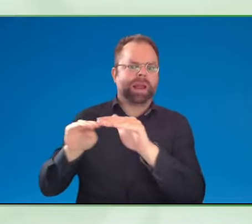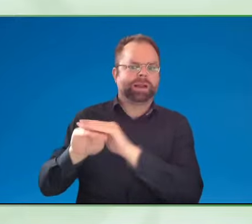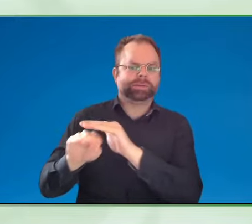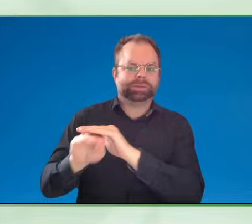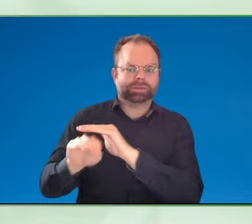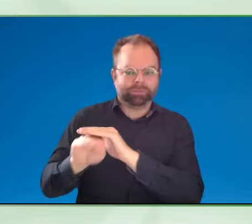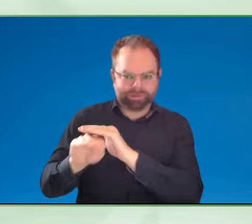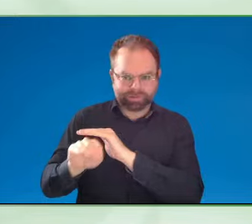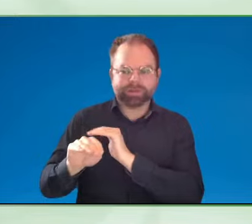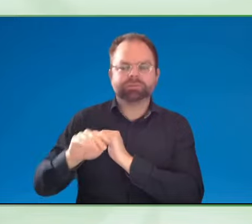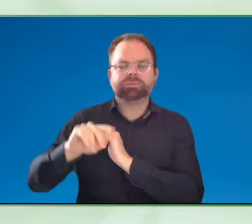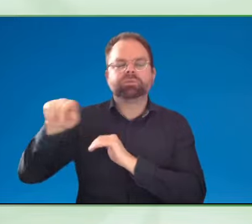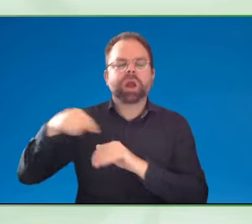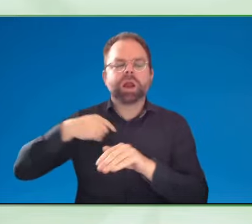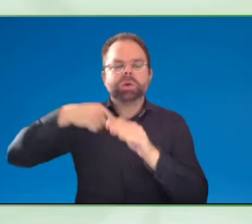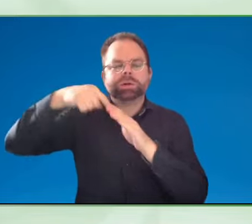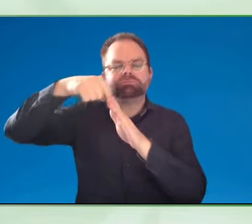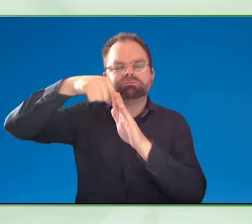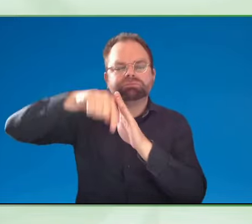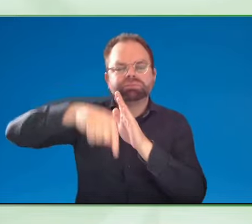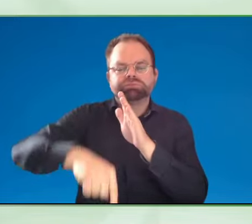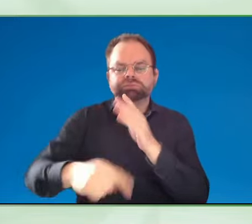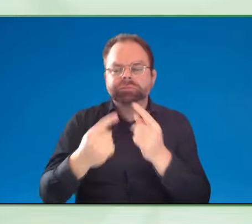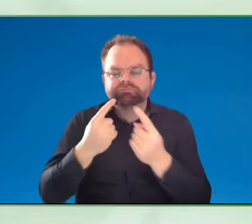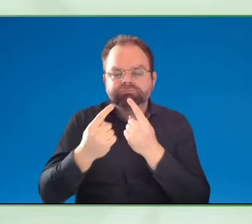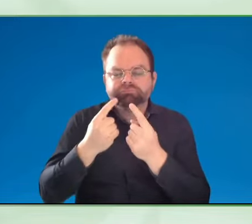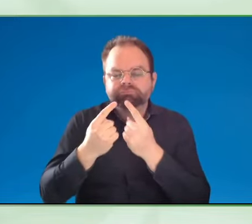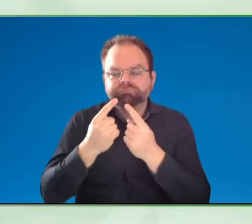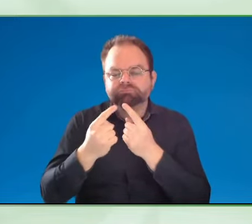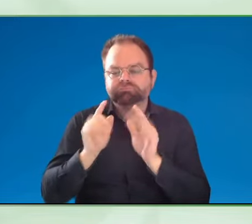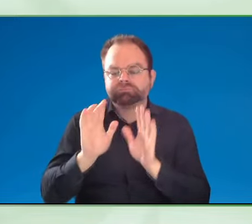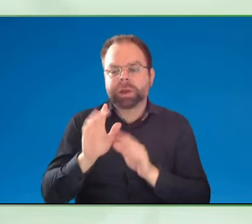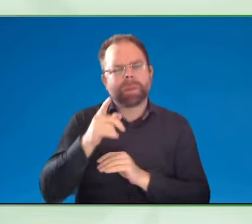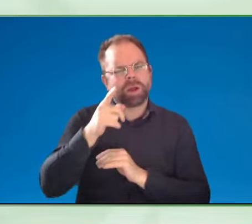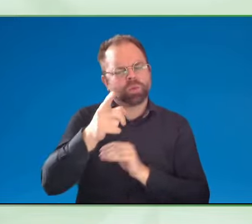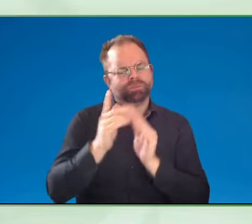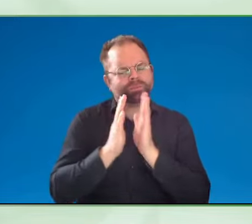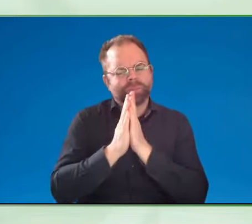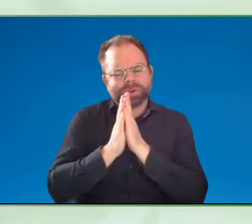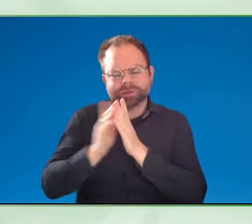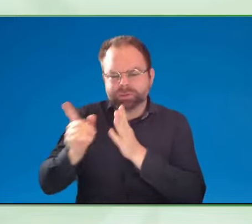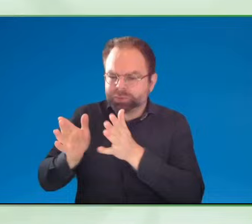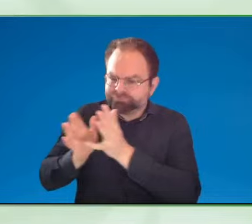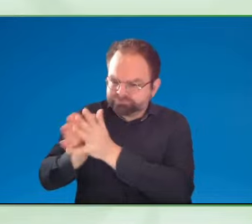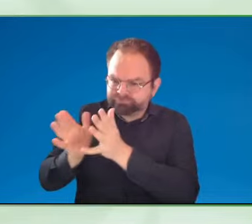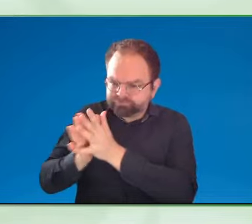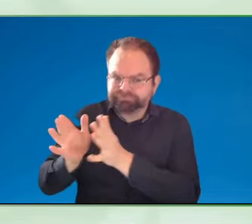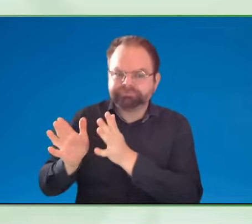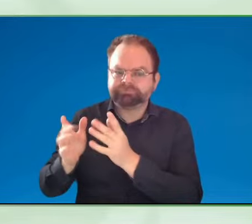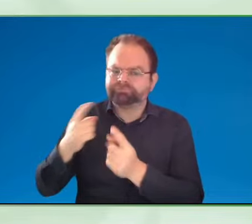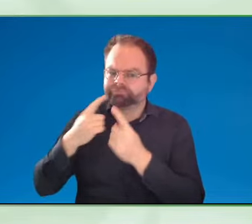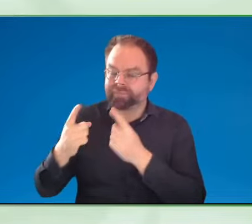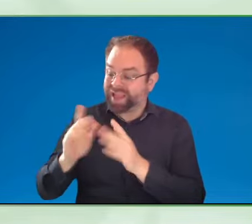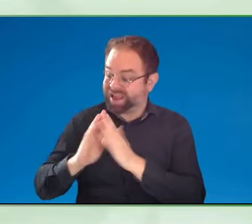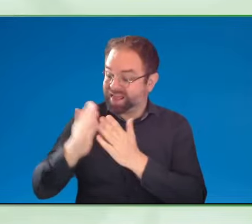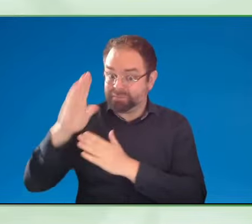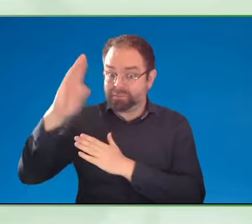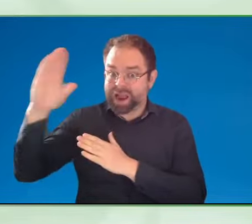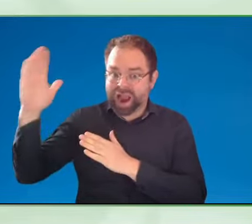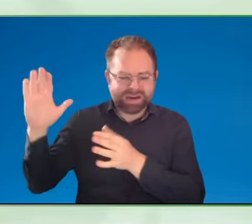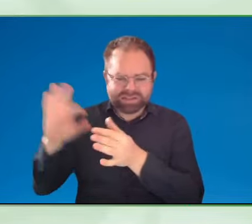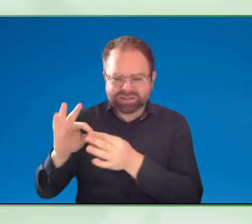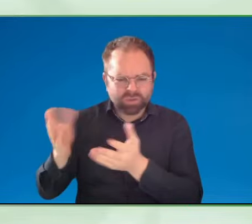So I belong to an organisation where we have 27 public libraries in Singapore,